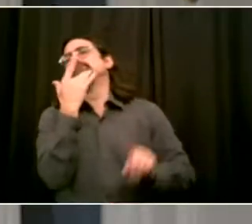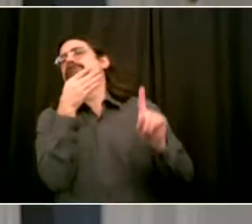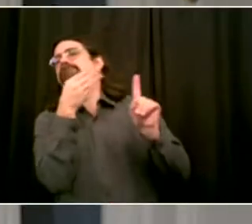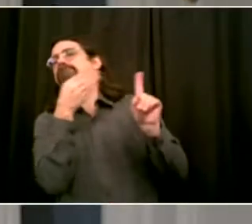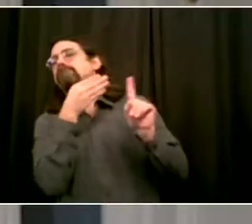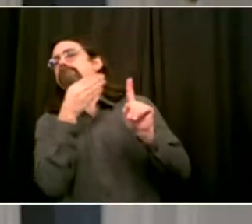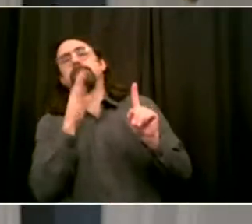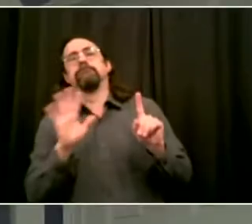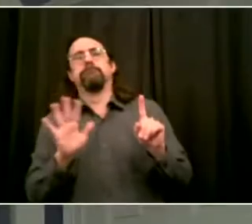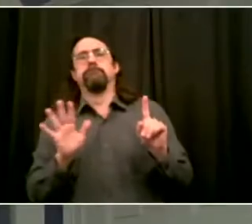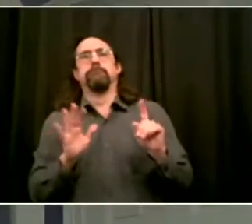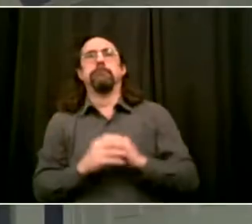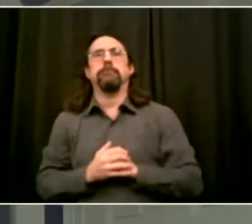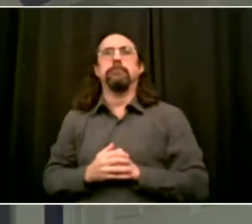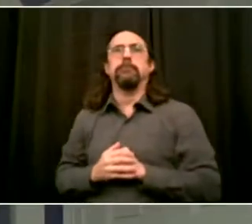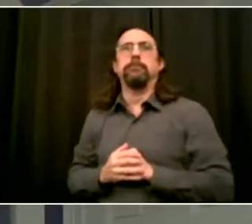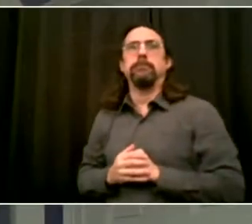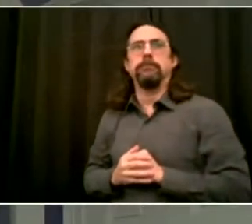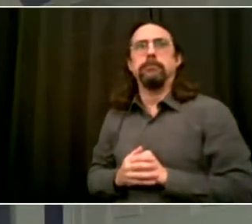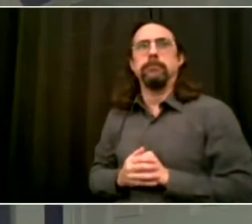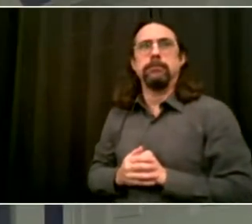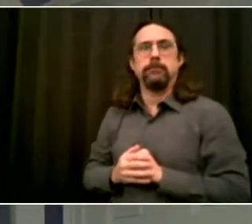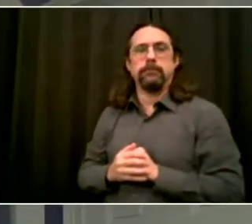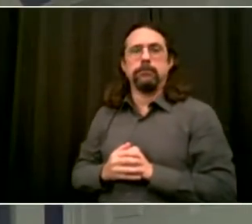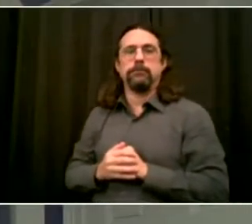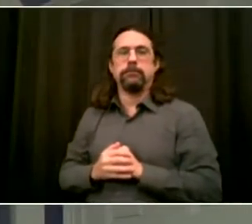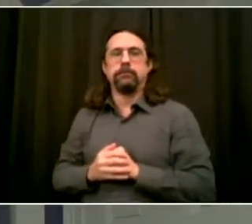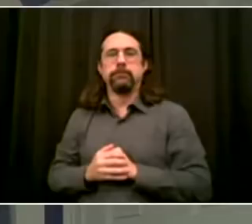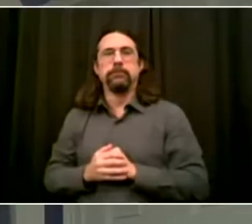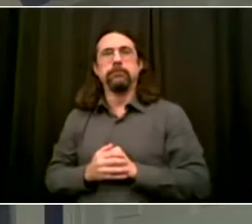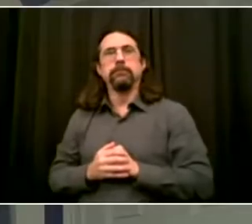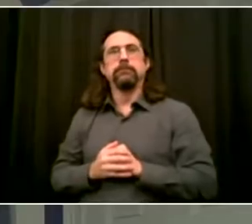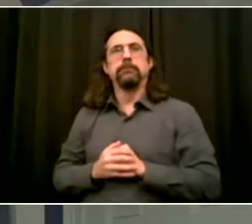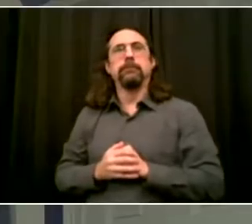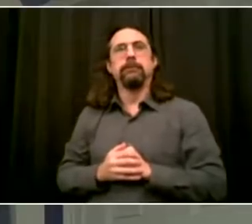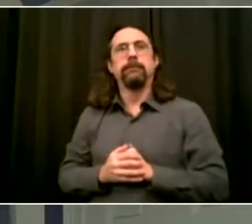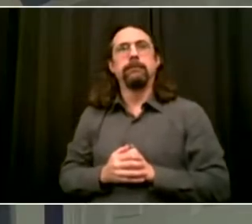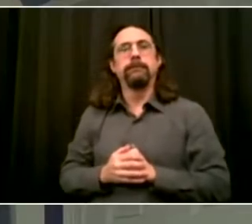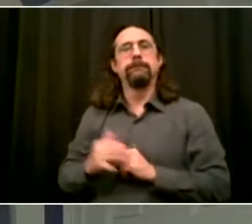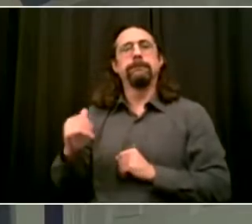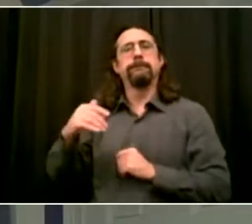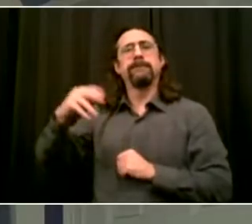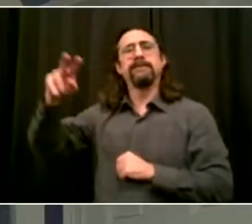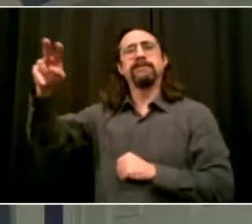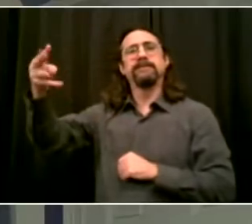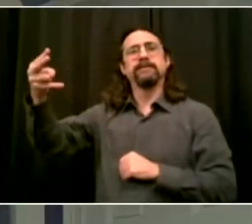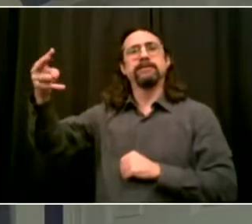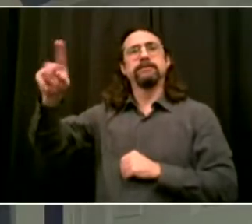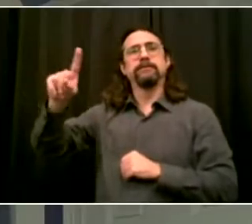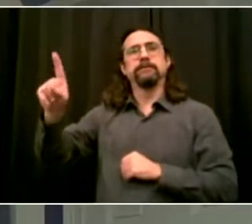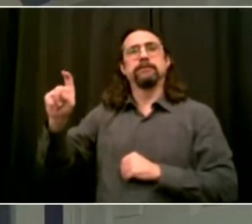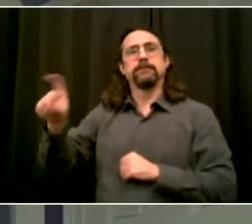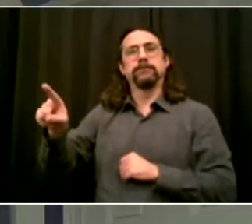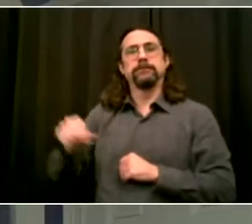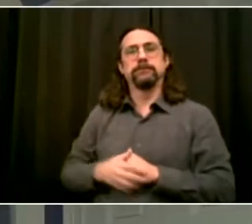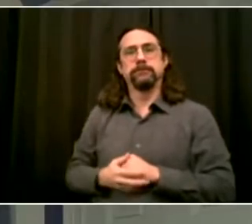IS COCOMPLETETE OUR COMMUNIIY TWWLLI MAKE SURE PEOPLE GET THE VACCINES